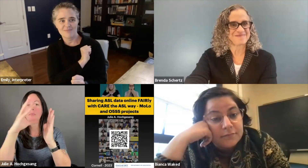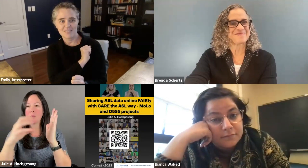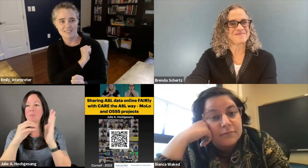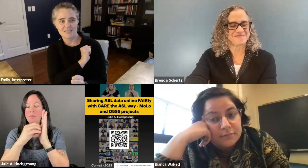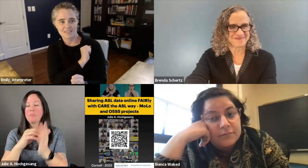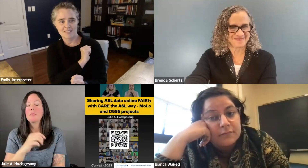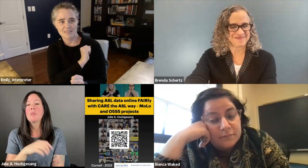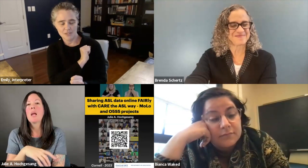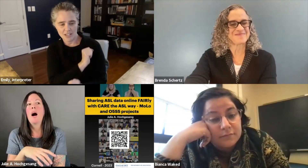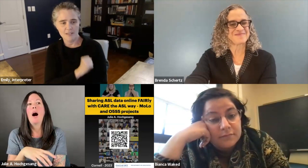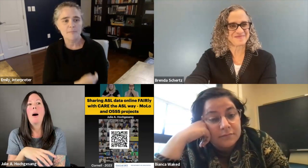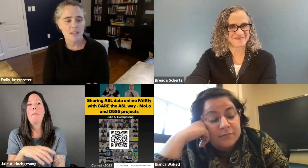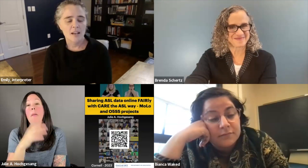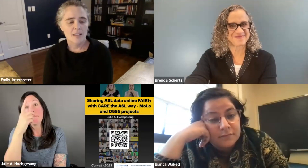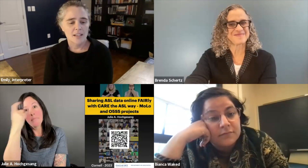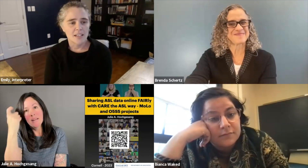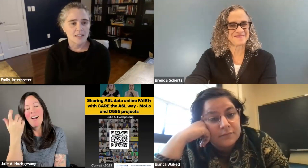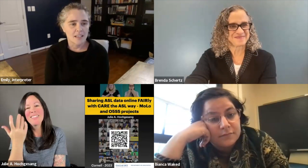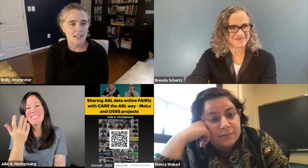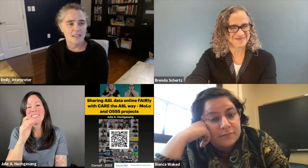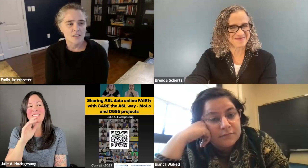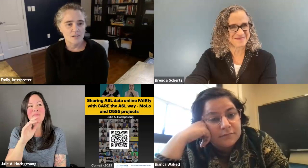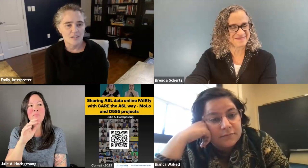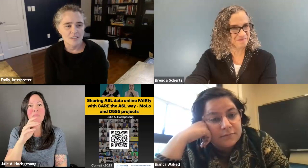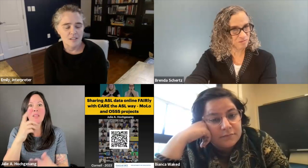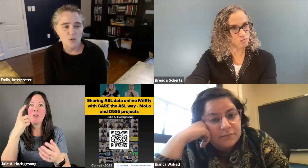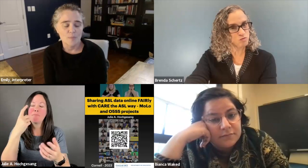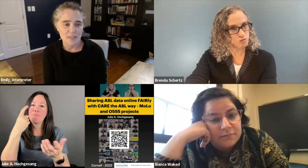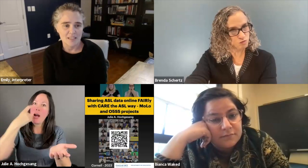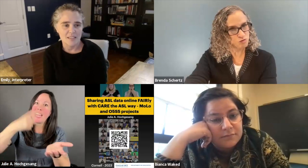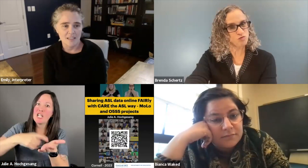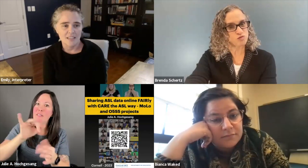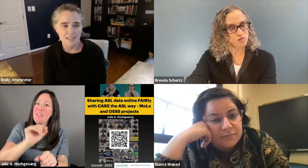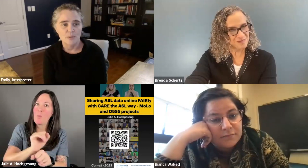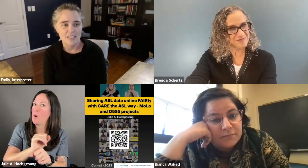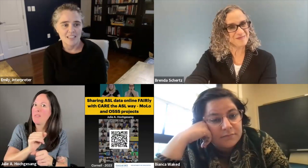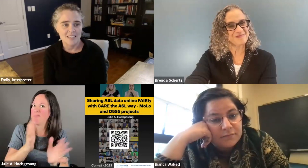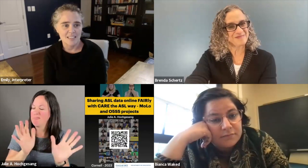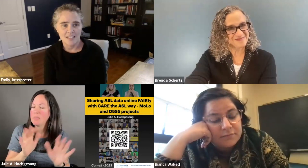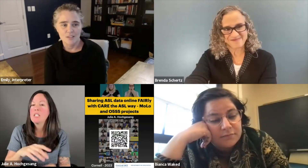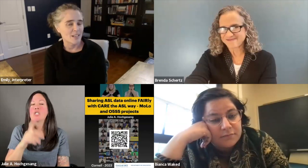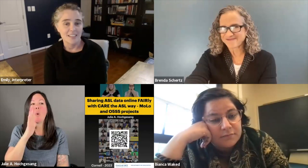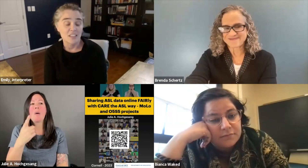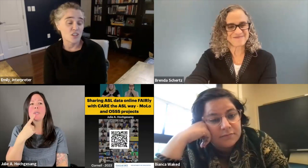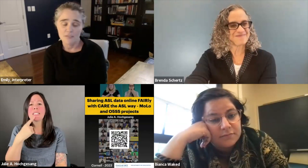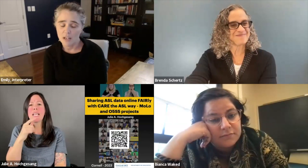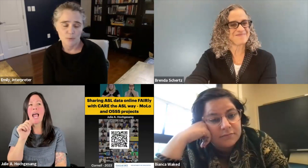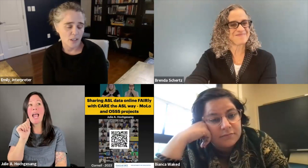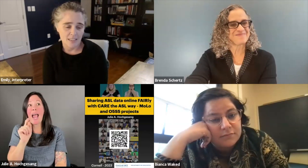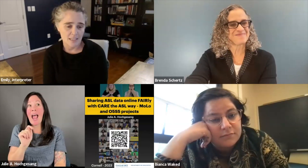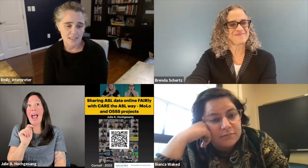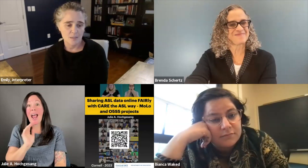there okay Corpus Linguistics uh the recognition of that work is is